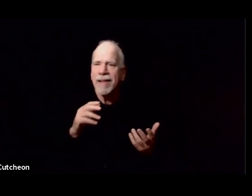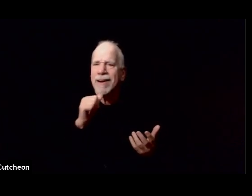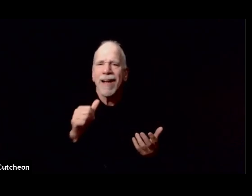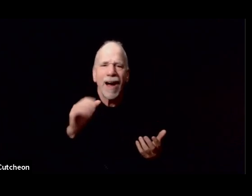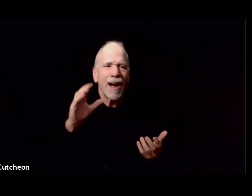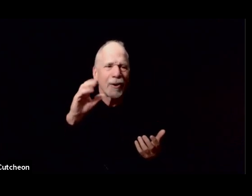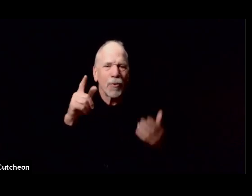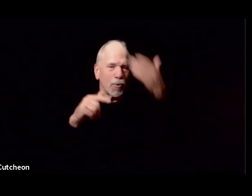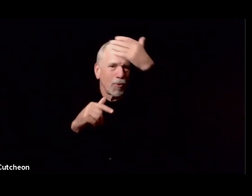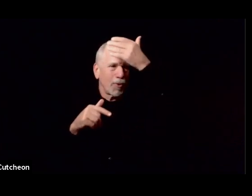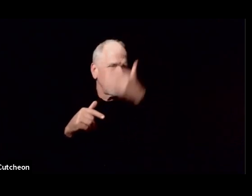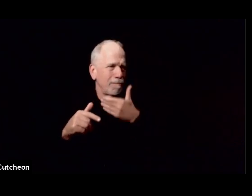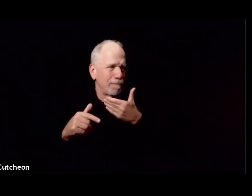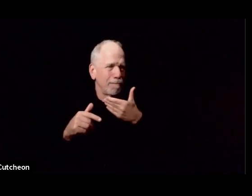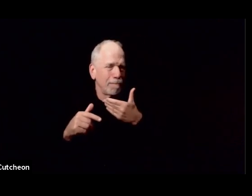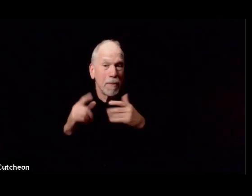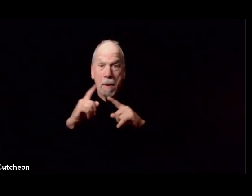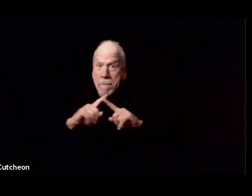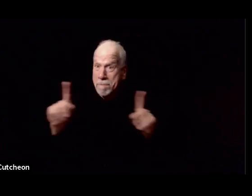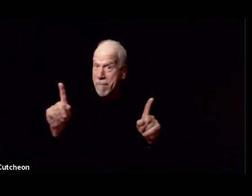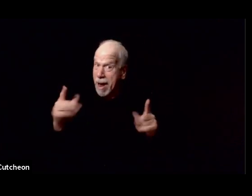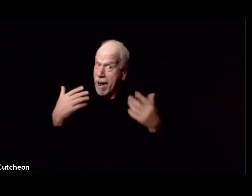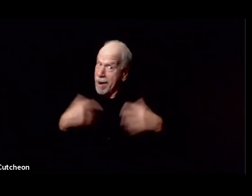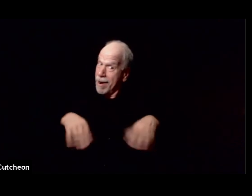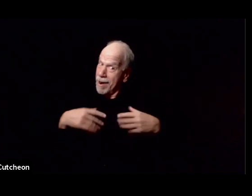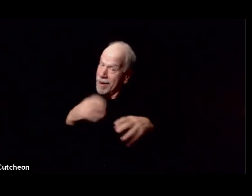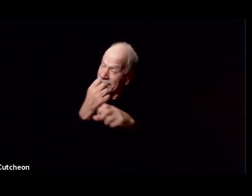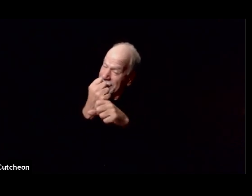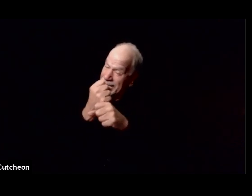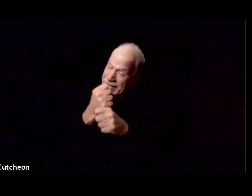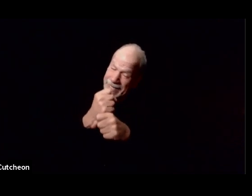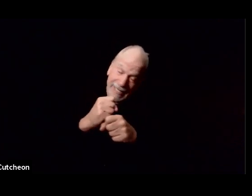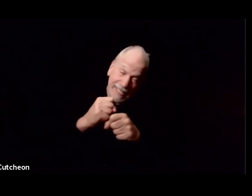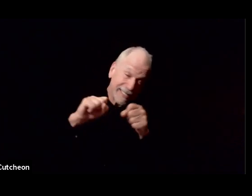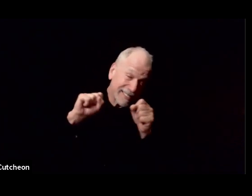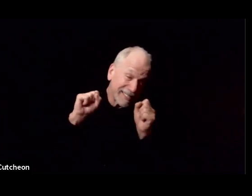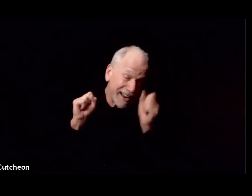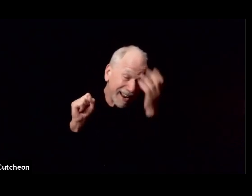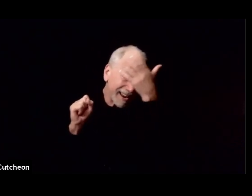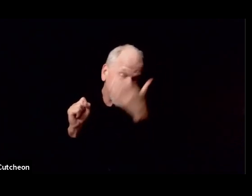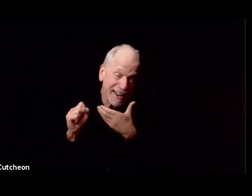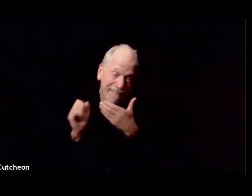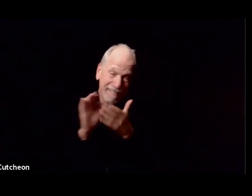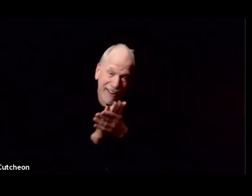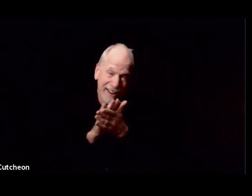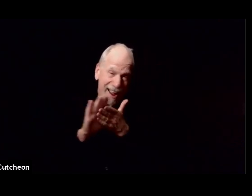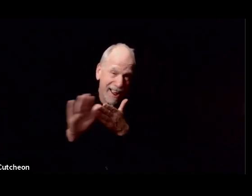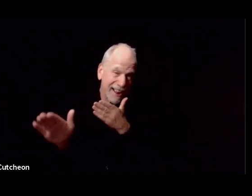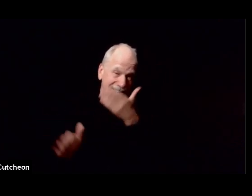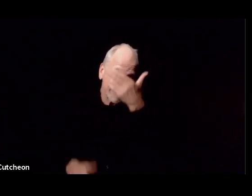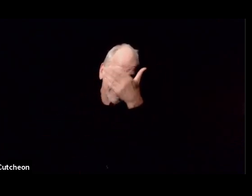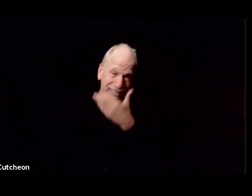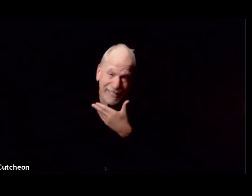so I think as was said there is a risk benefit calculus anytime we travel. But even more